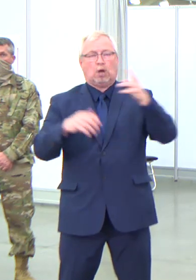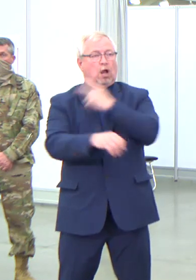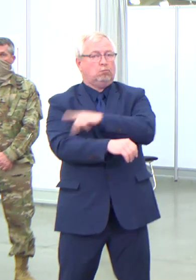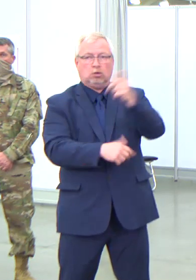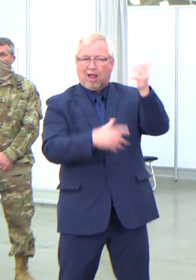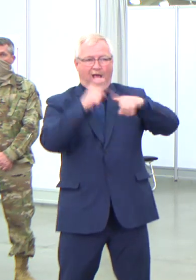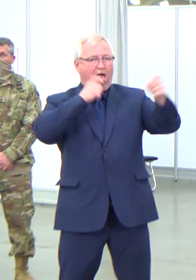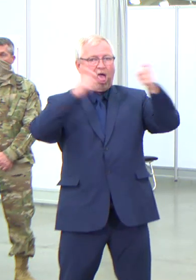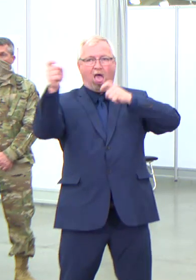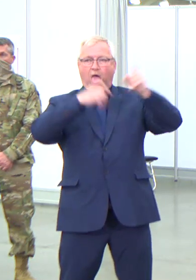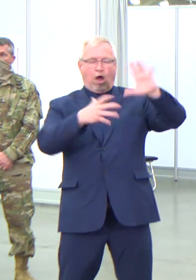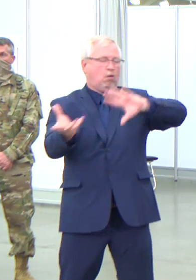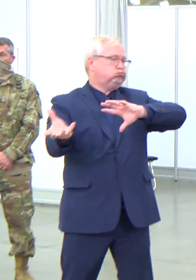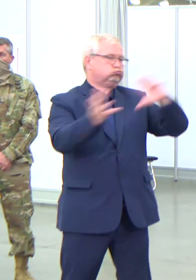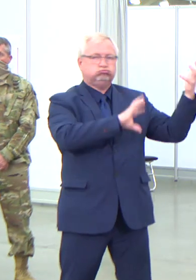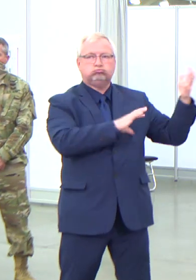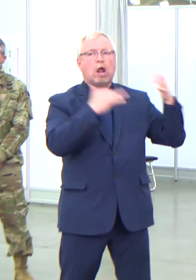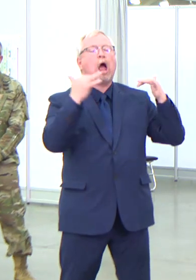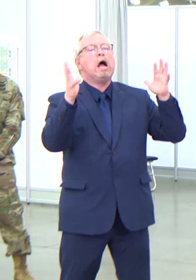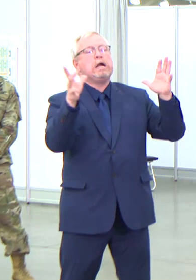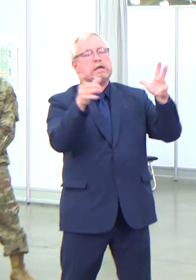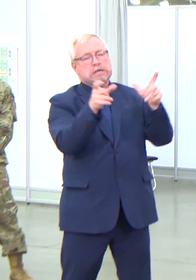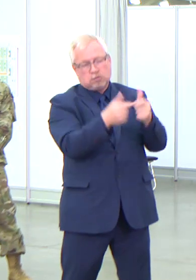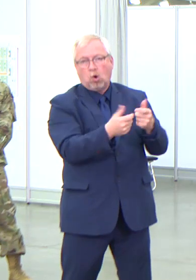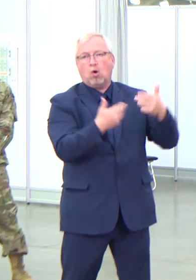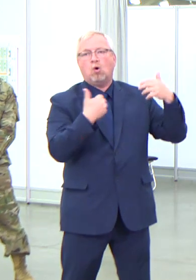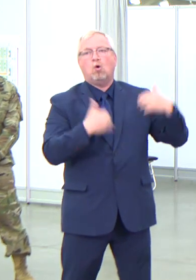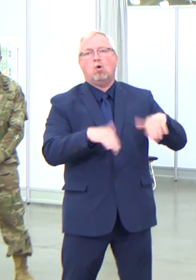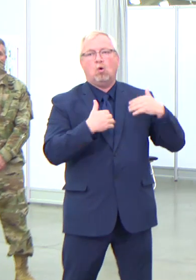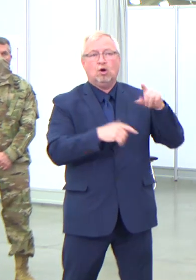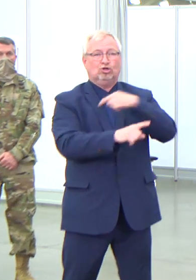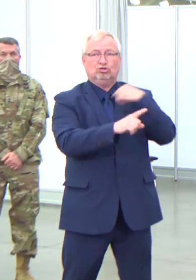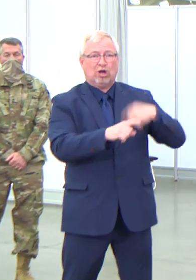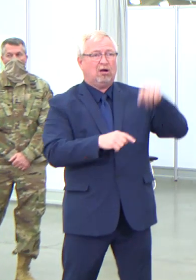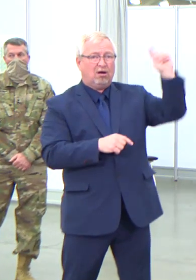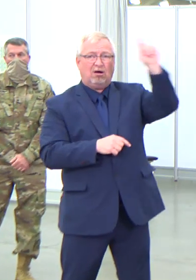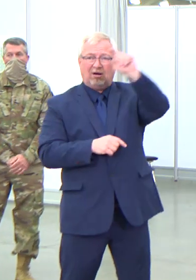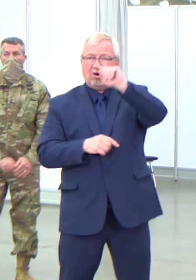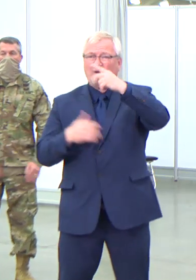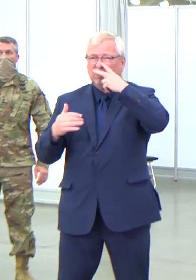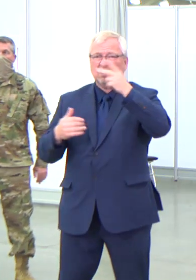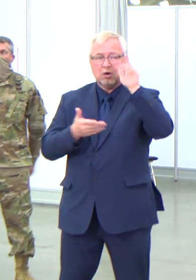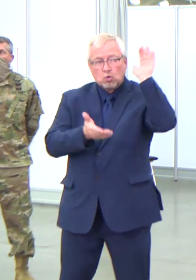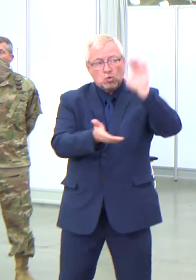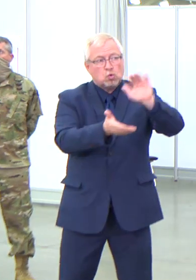into complete crisis. Social distancing measures reduced the spread to now a very low level in China.